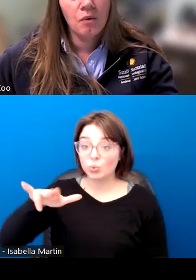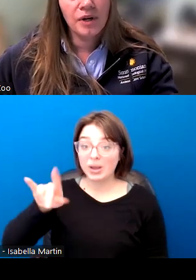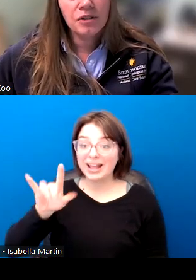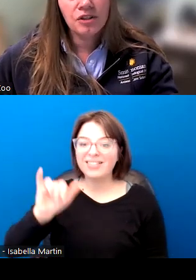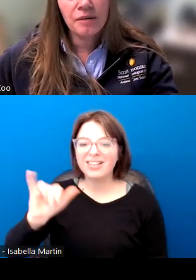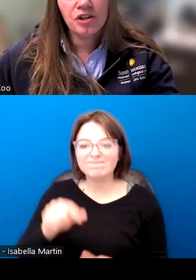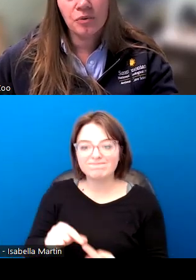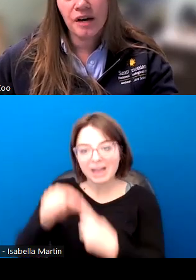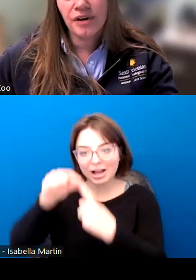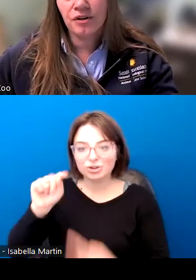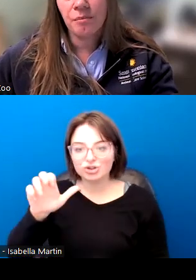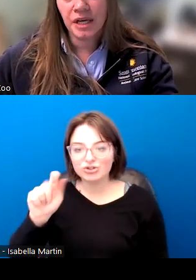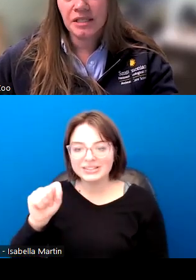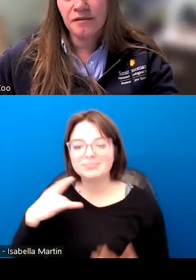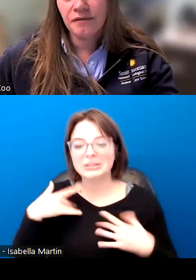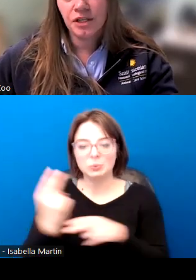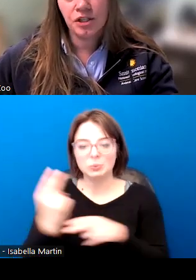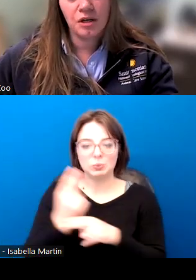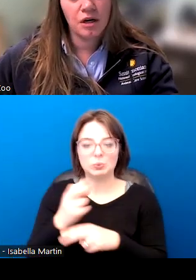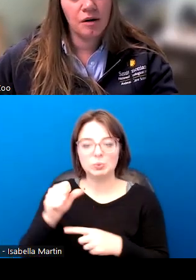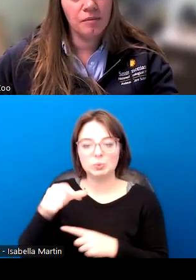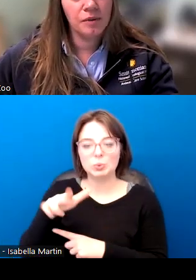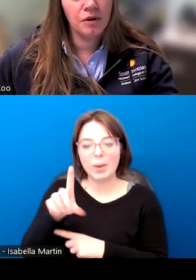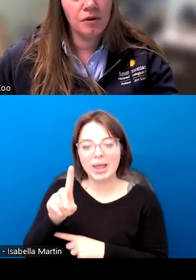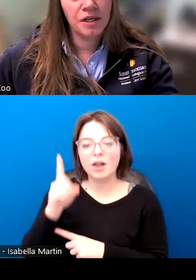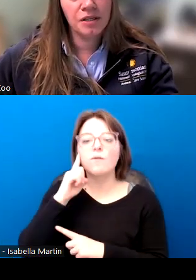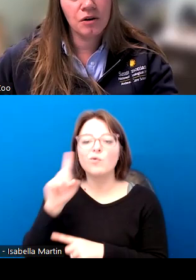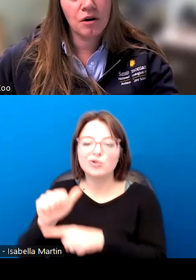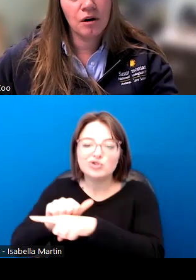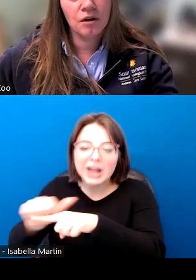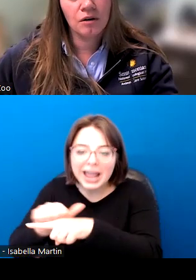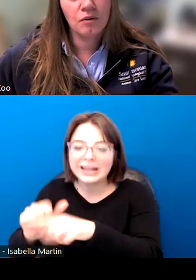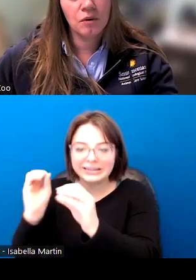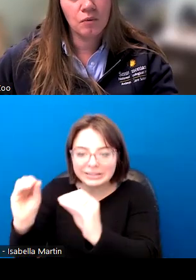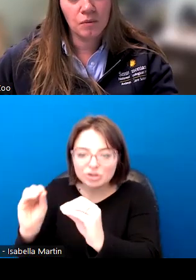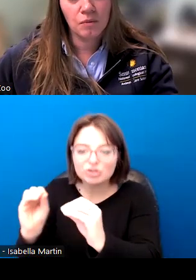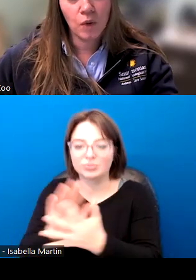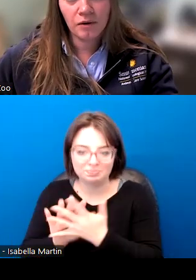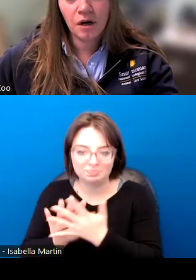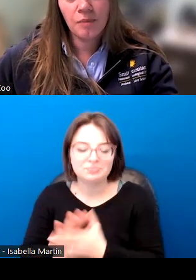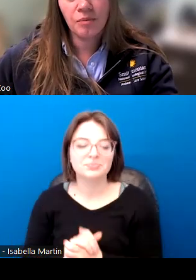We also try to make sure that we have a good mix of fish you know these are wild caught, but